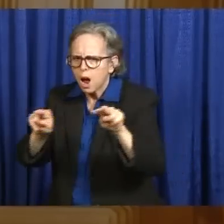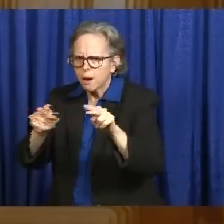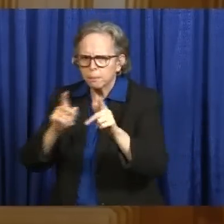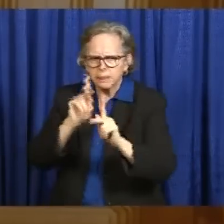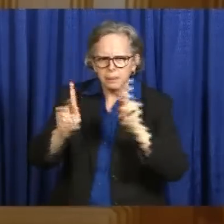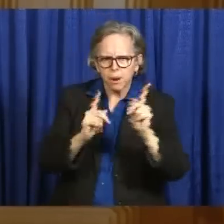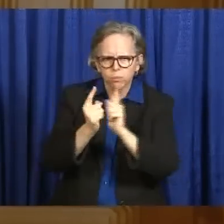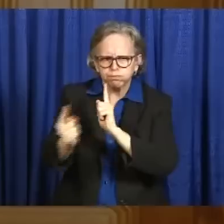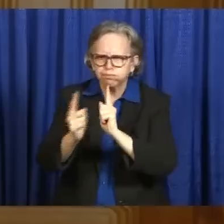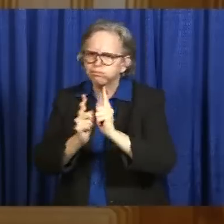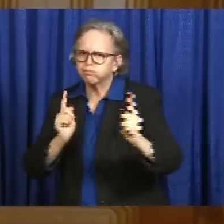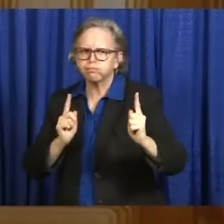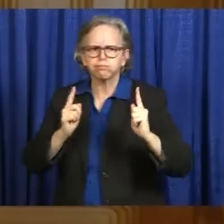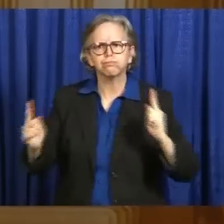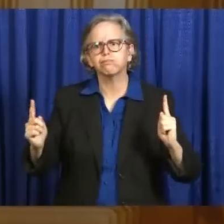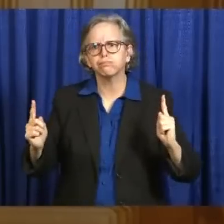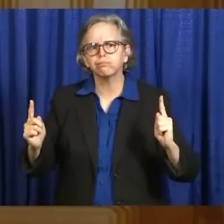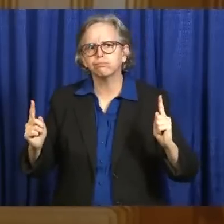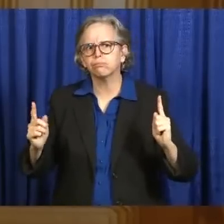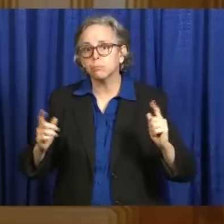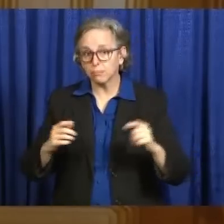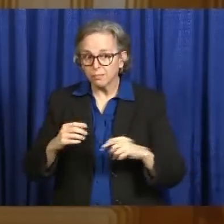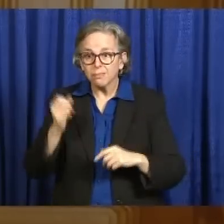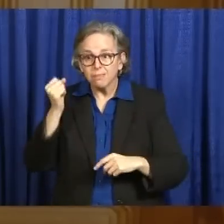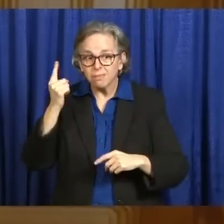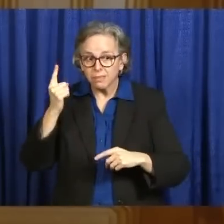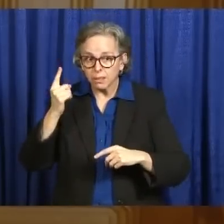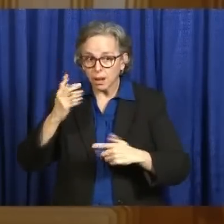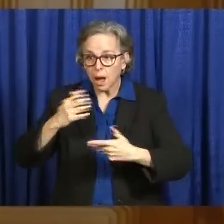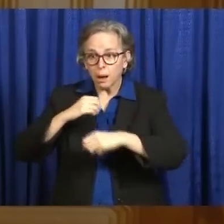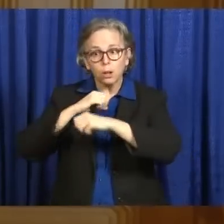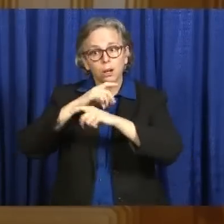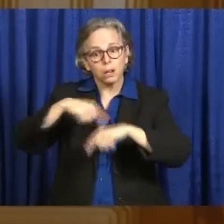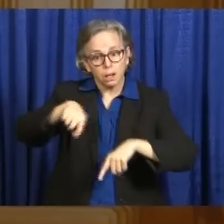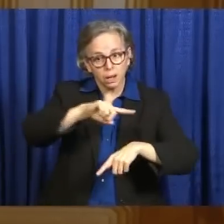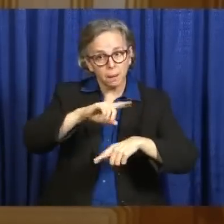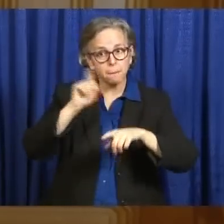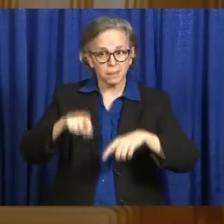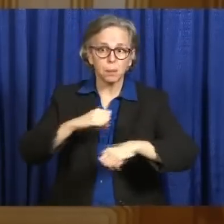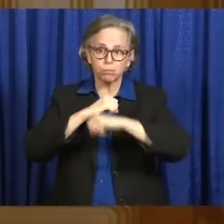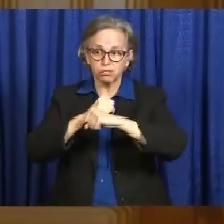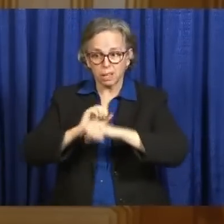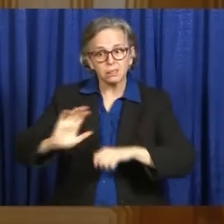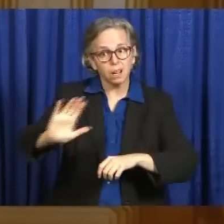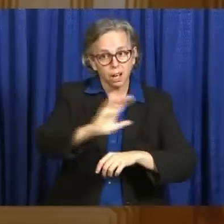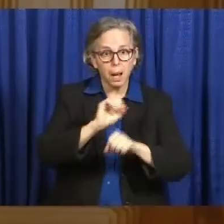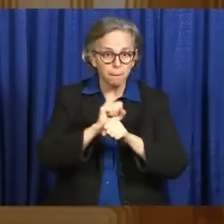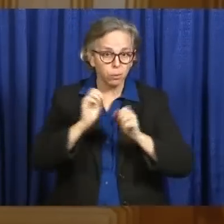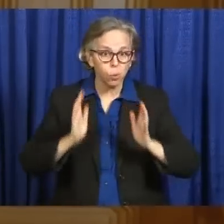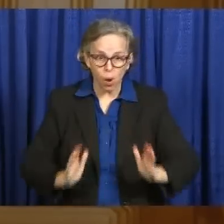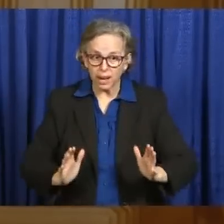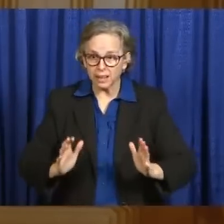DO THAT. THE MANAGEMENT ALSO, OF COURSE HAS ADDITIONAL RESPONSIBILITIES